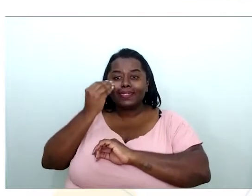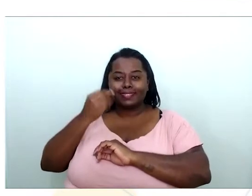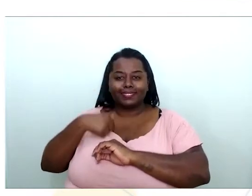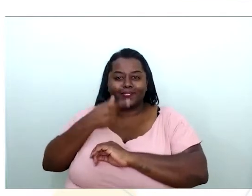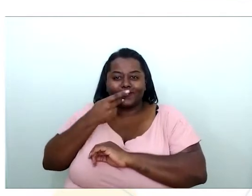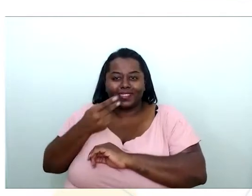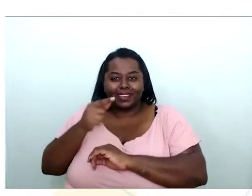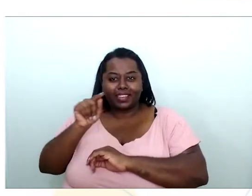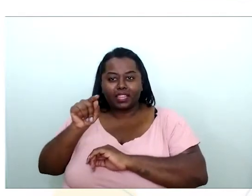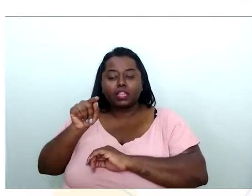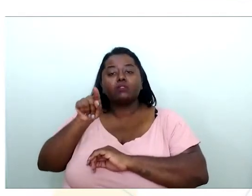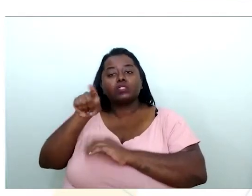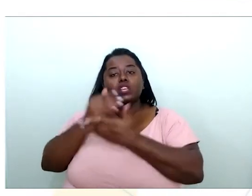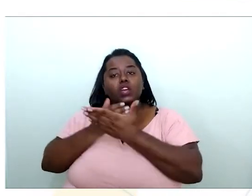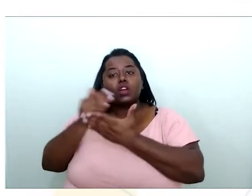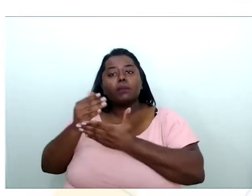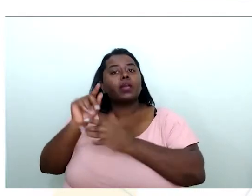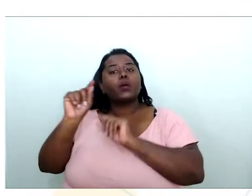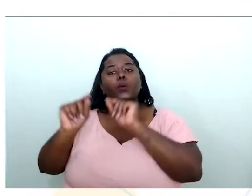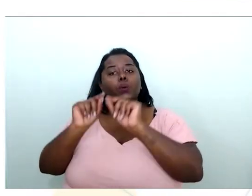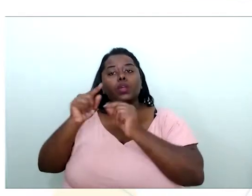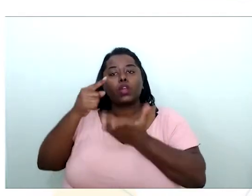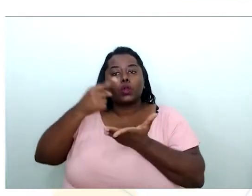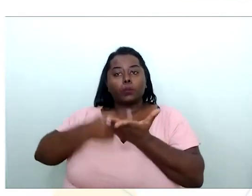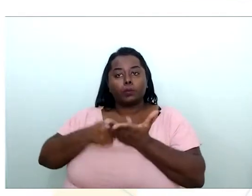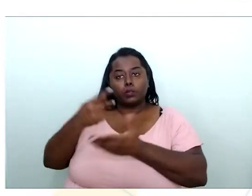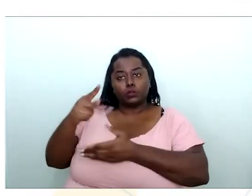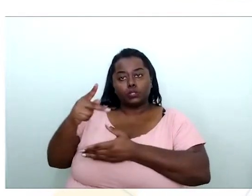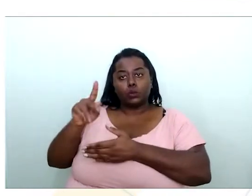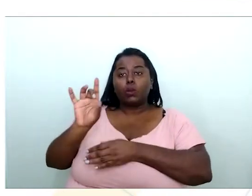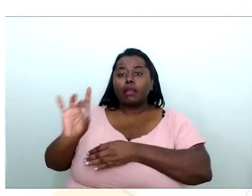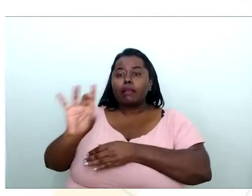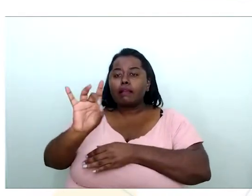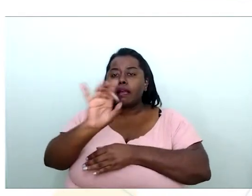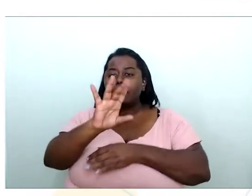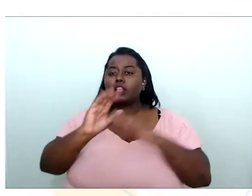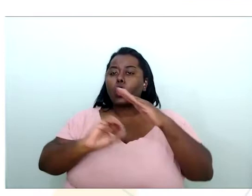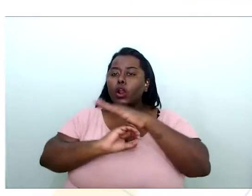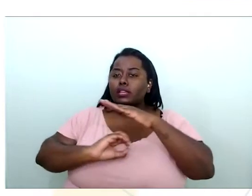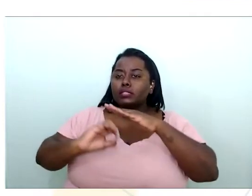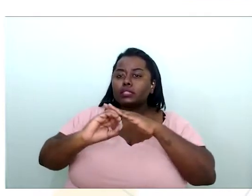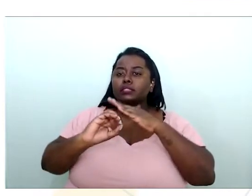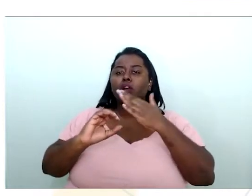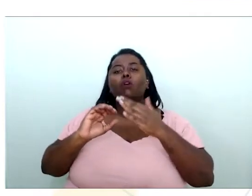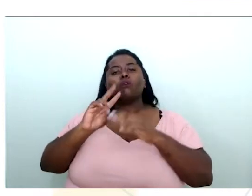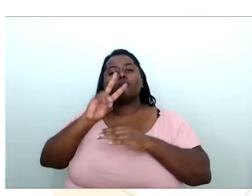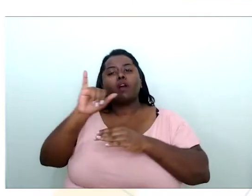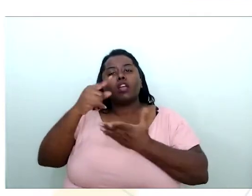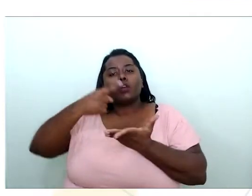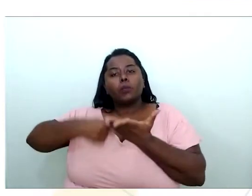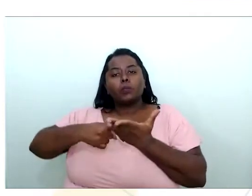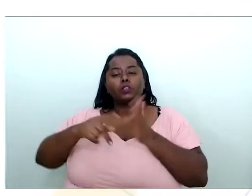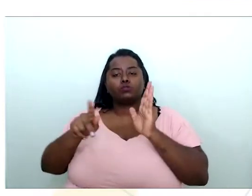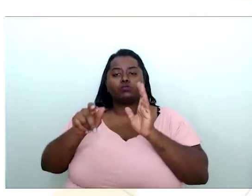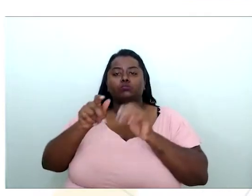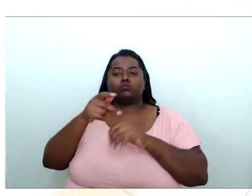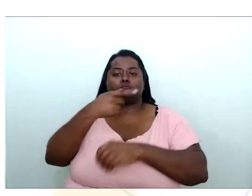I'm talking about I was talking about you begin with your commitments right every organization will make some commitments to your learner's what are